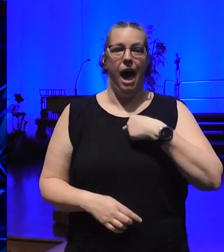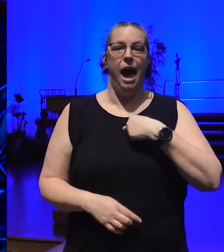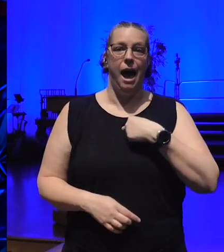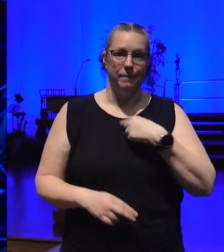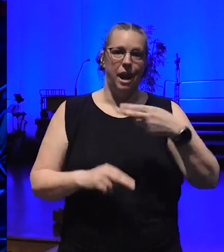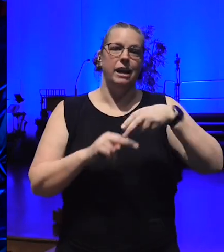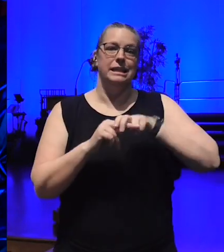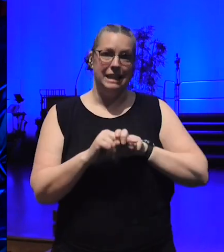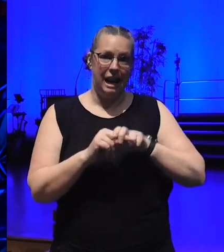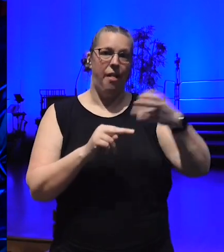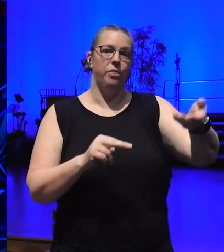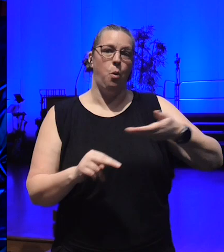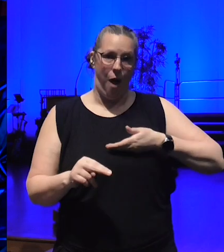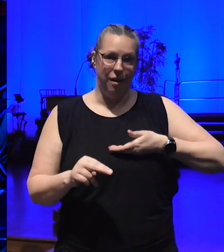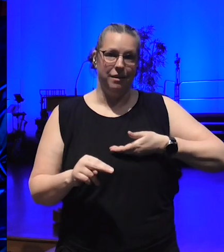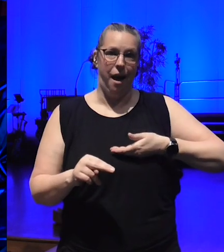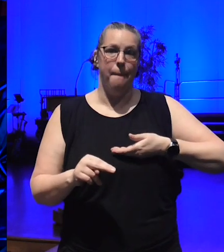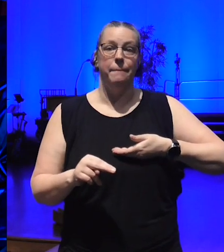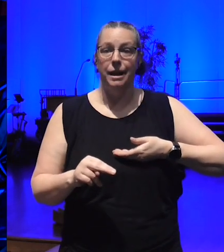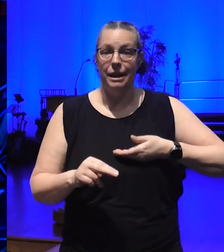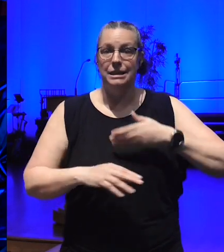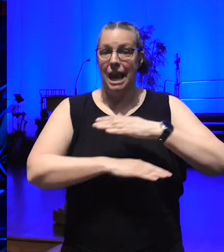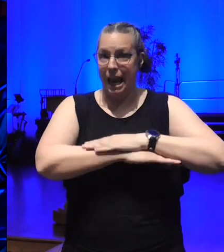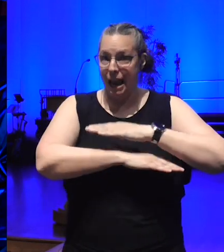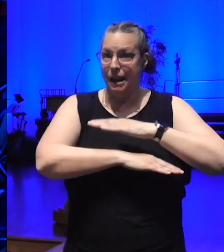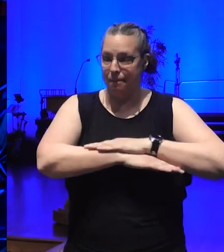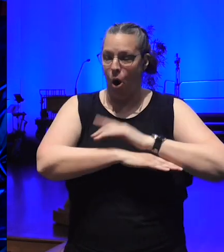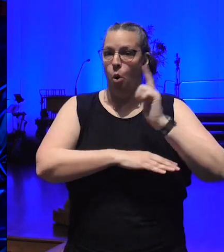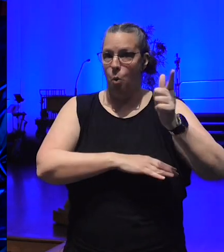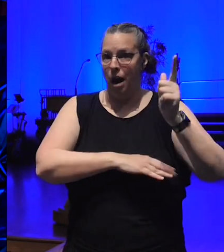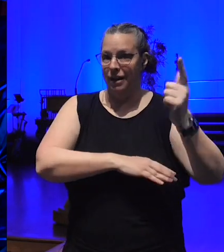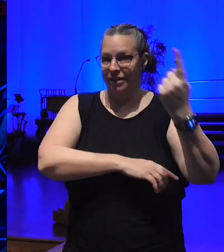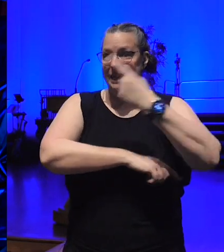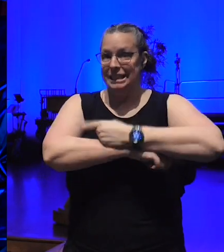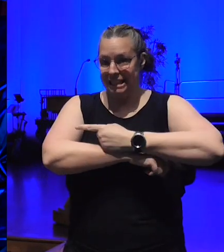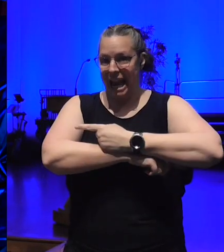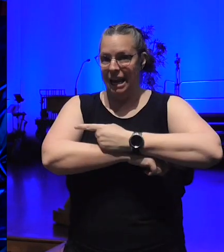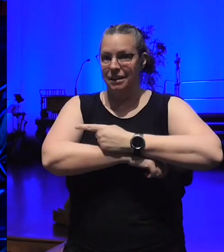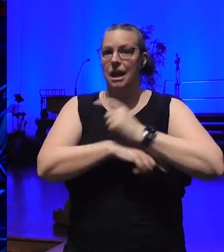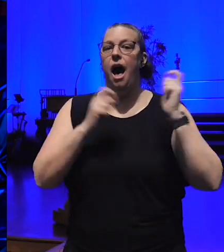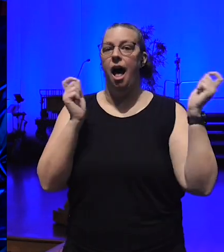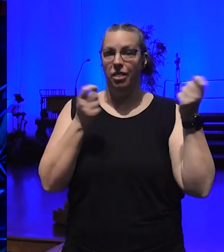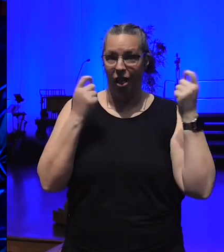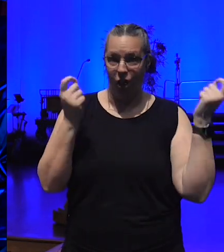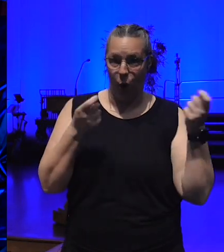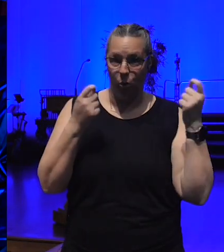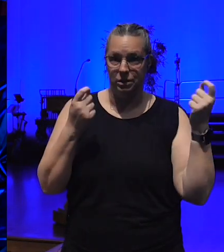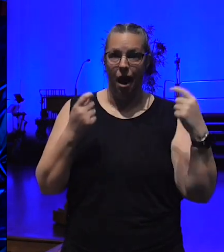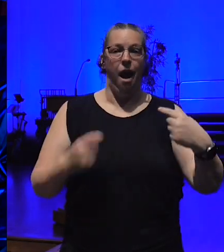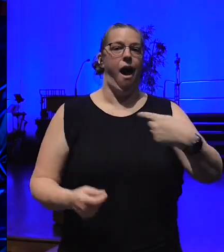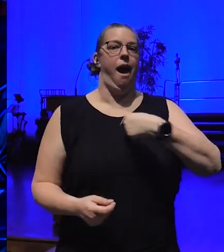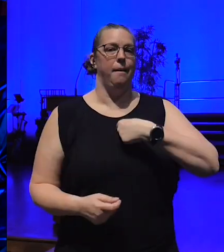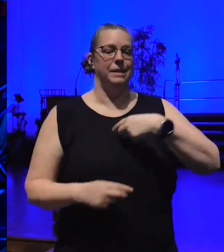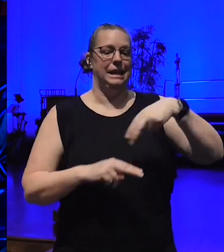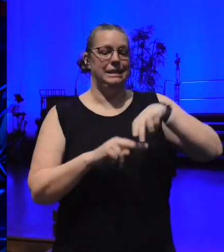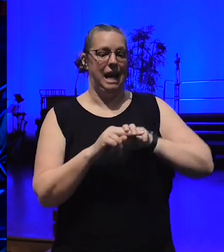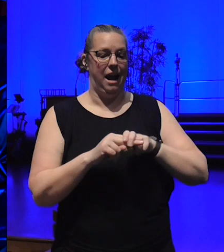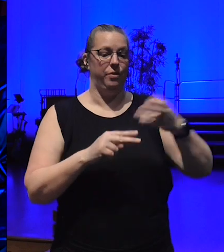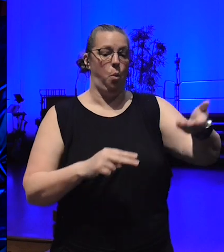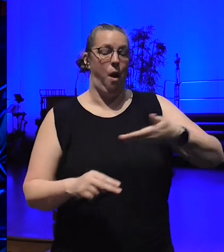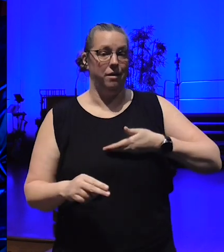I'm going to sit at the welcome table one of these days hallelujah going to sit at the